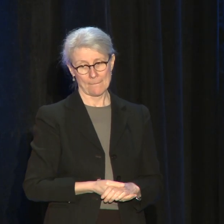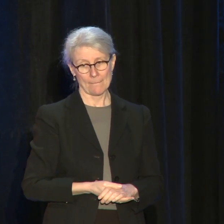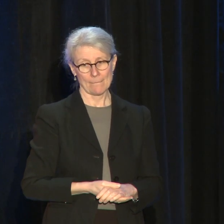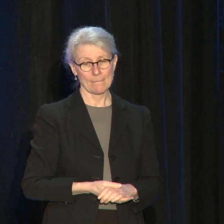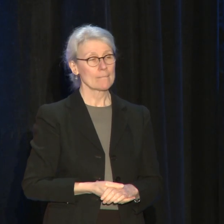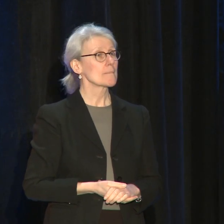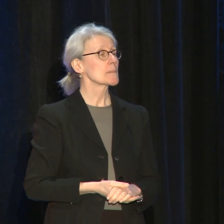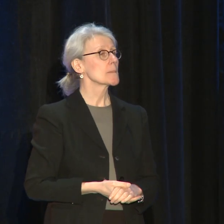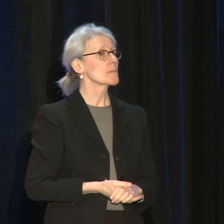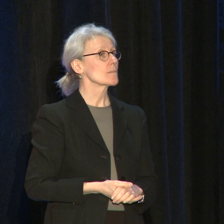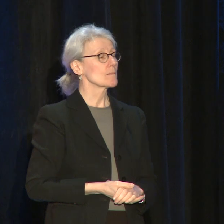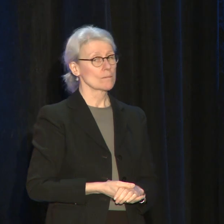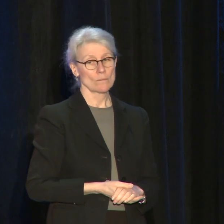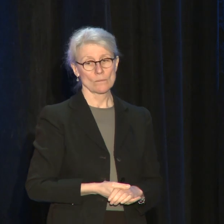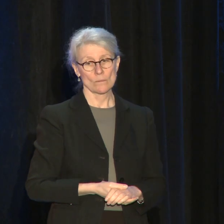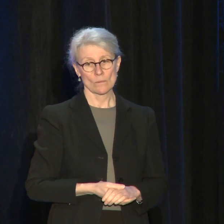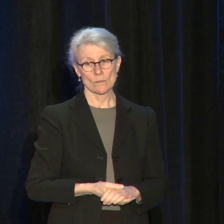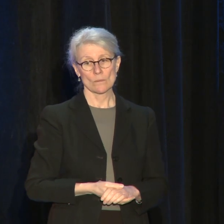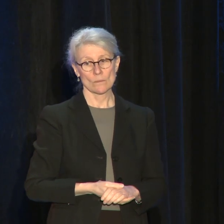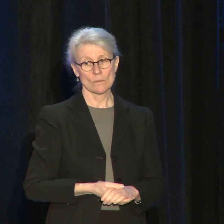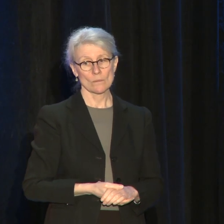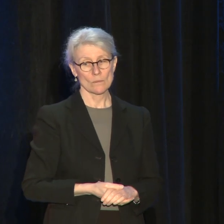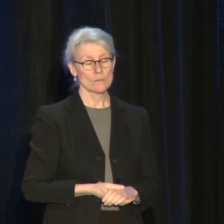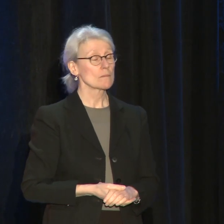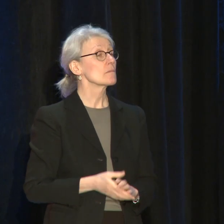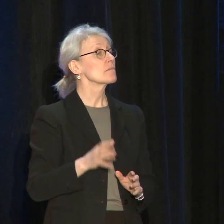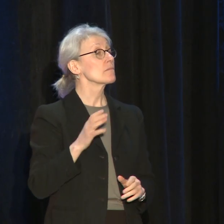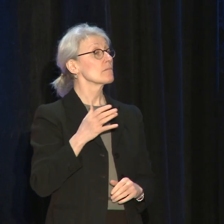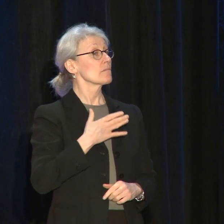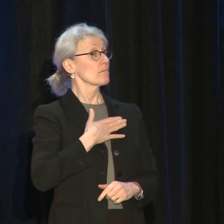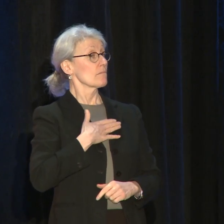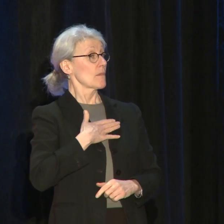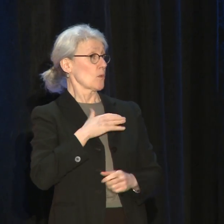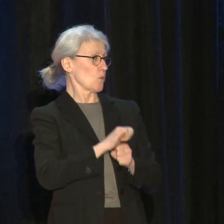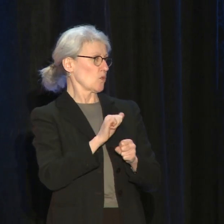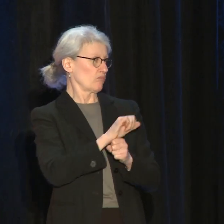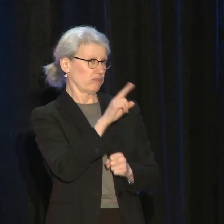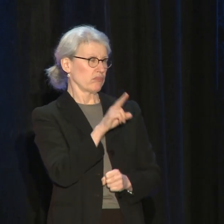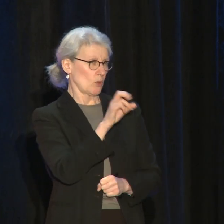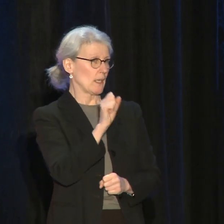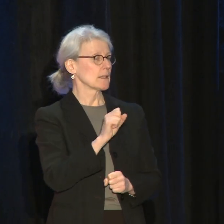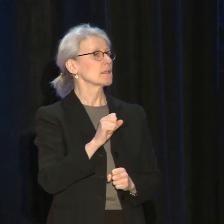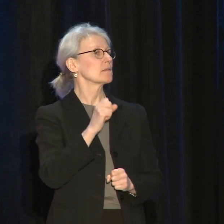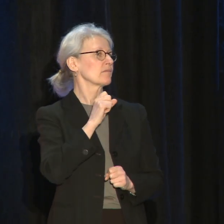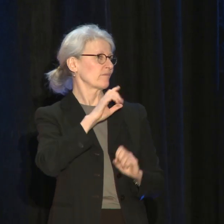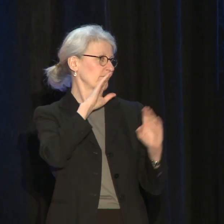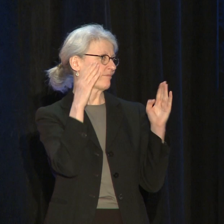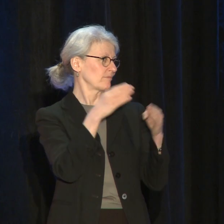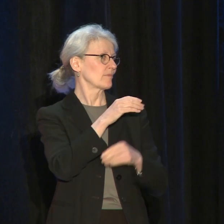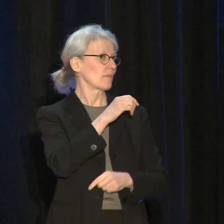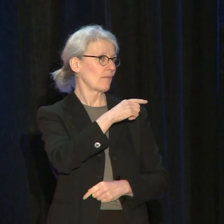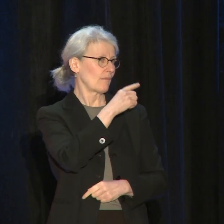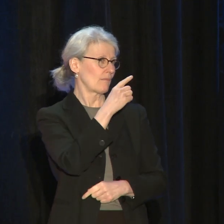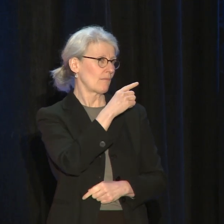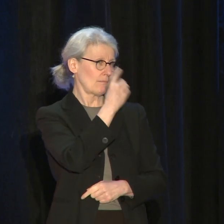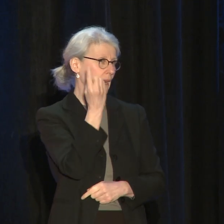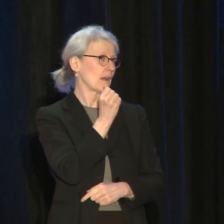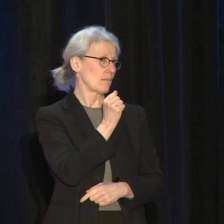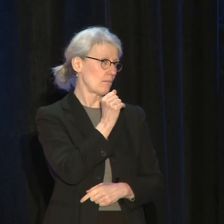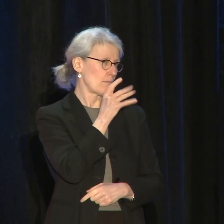most of my work in the United States centers on Black mothers and that's mostly what I'll